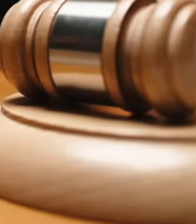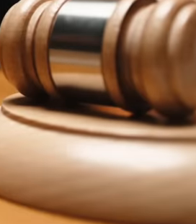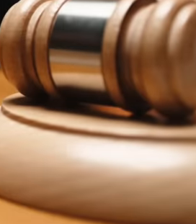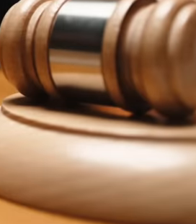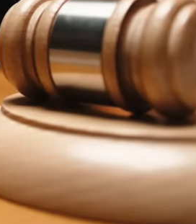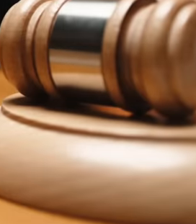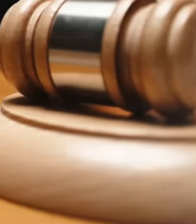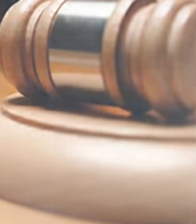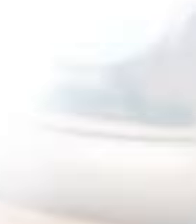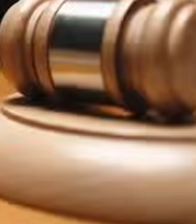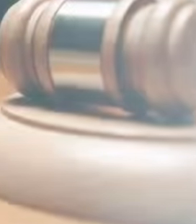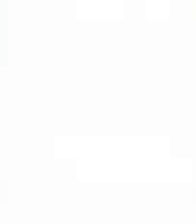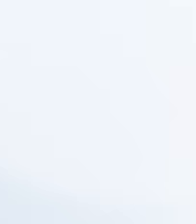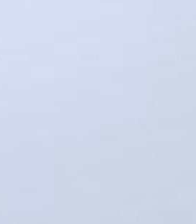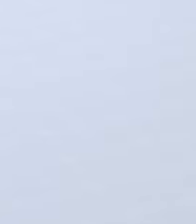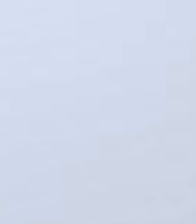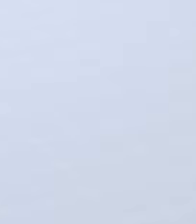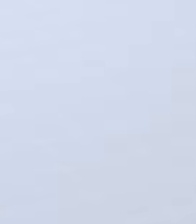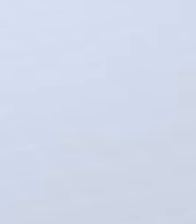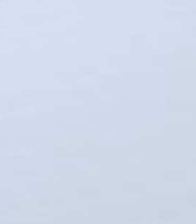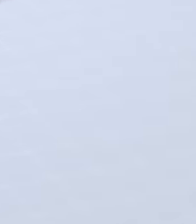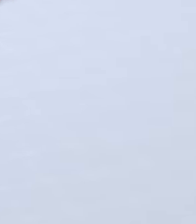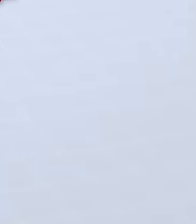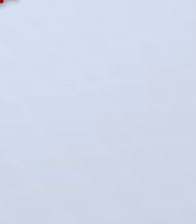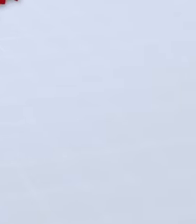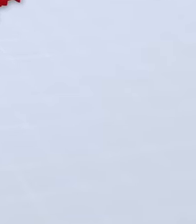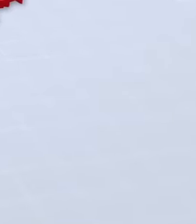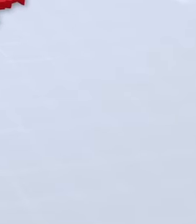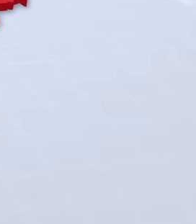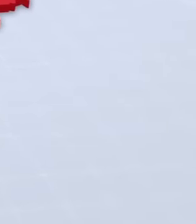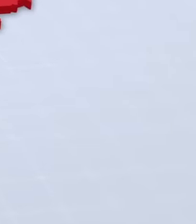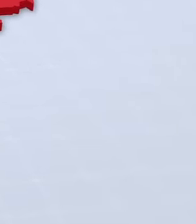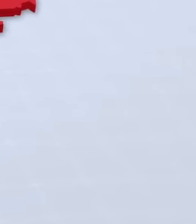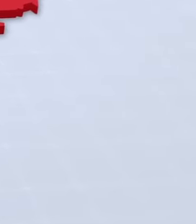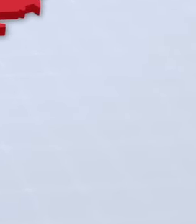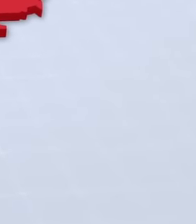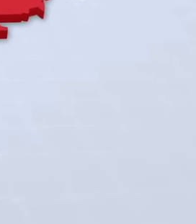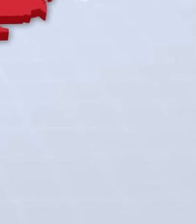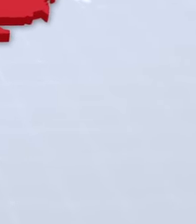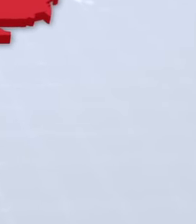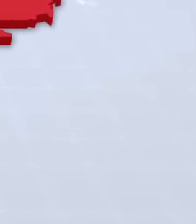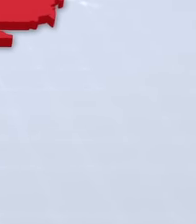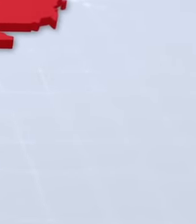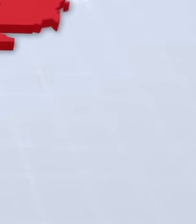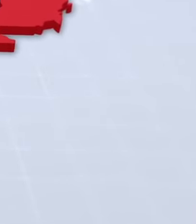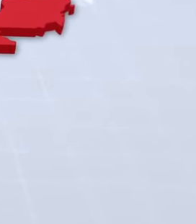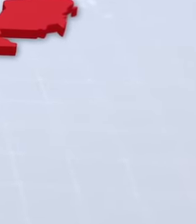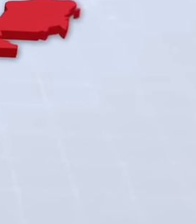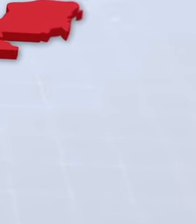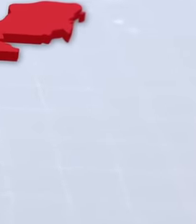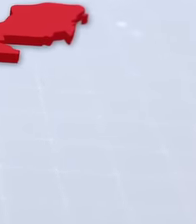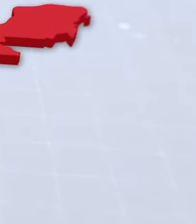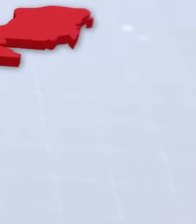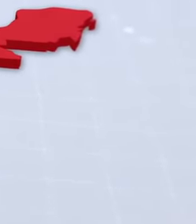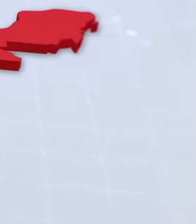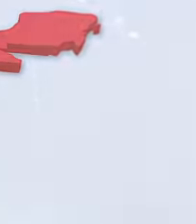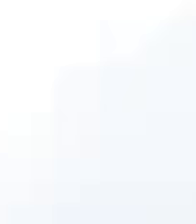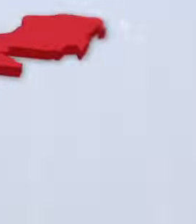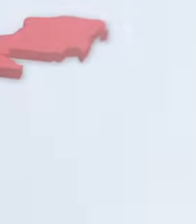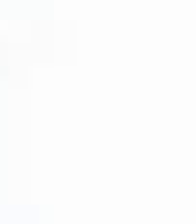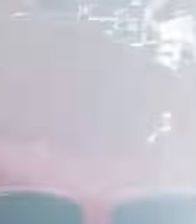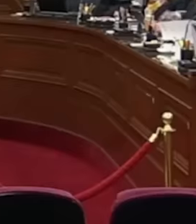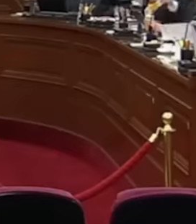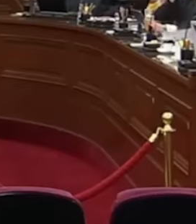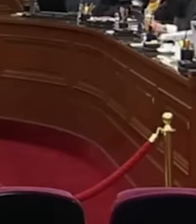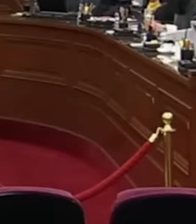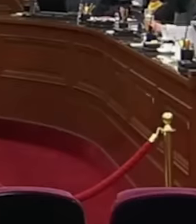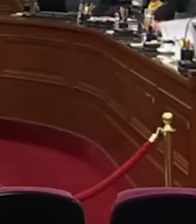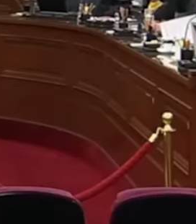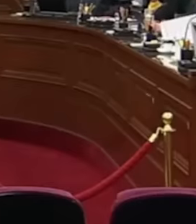of Mexico have the last word. How things are going, tempers are heating up and in the